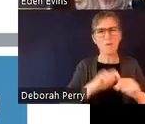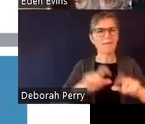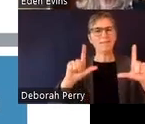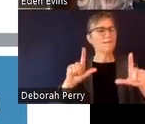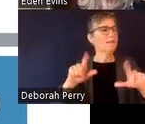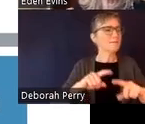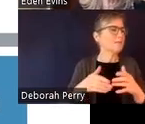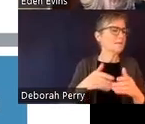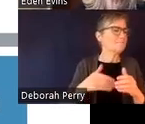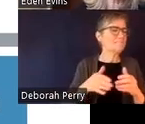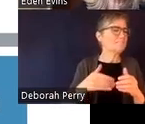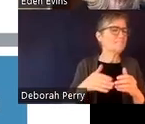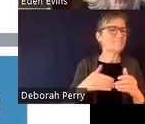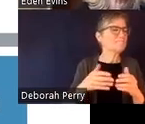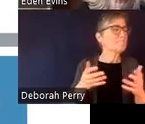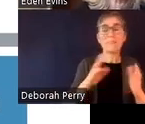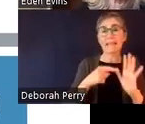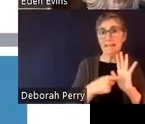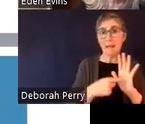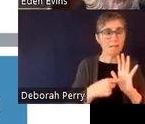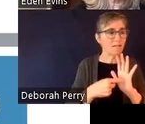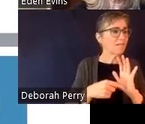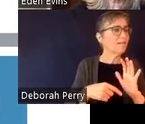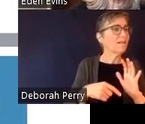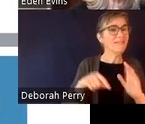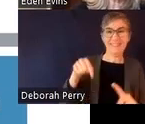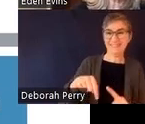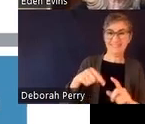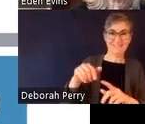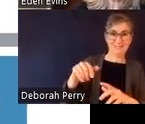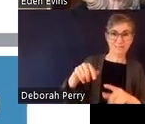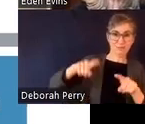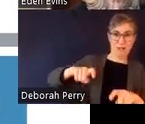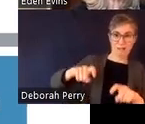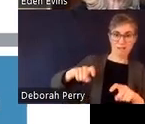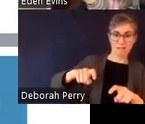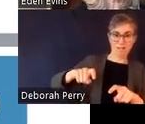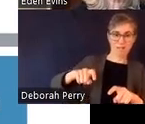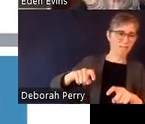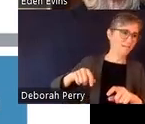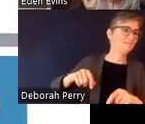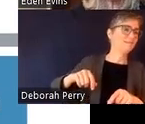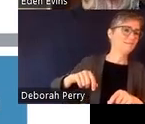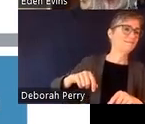And as an example is this trial of a medication I'm actually quite excited about